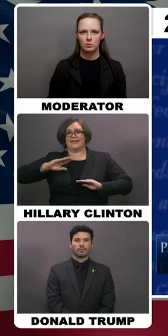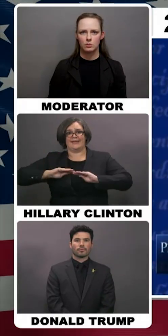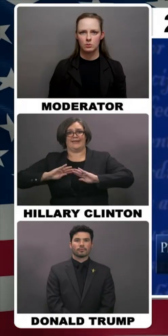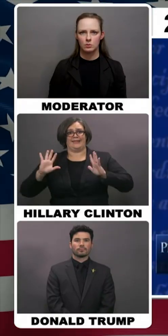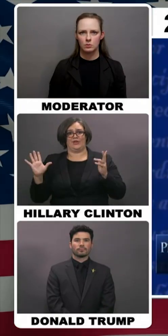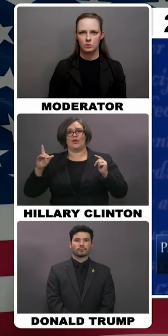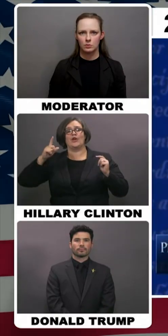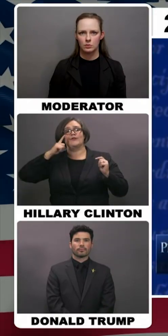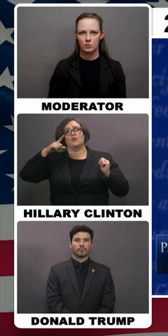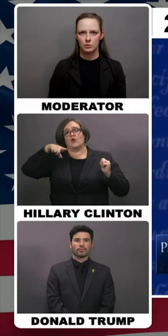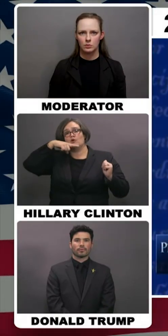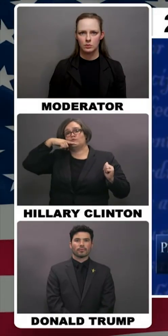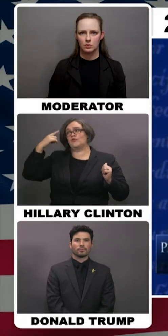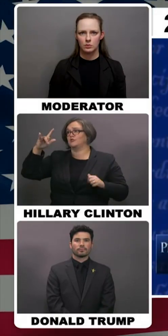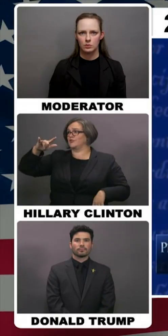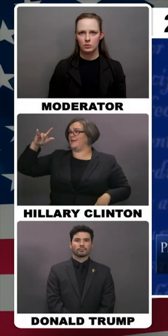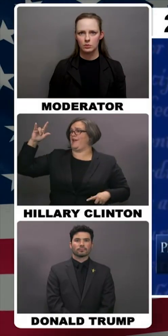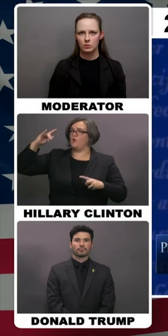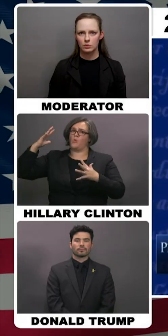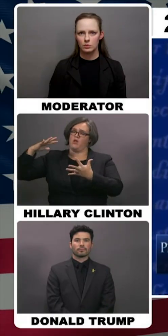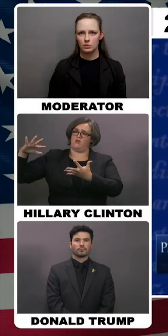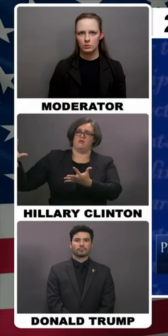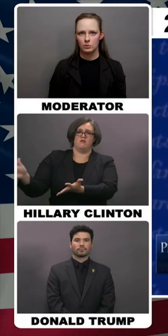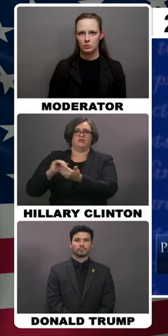to destroy Aleppo in order to